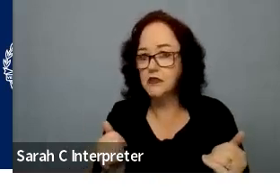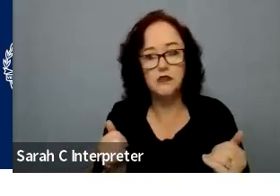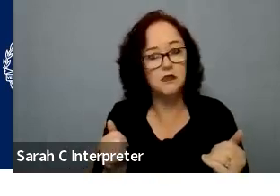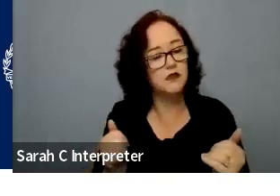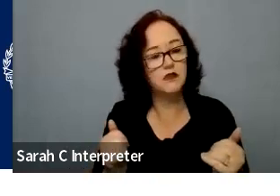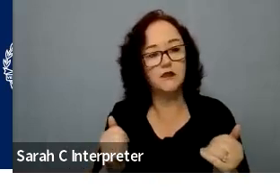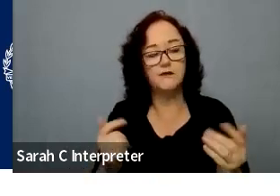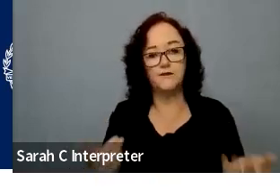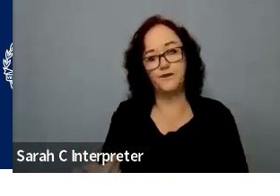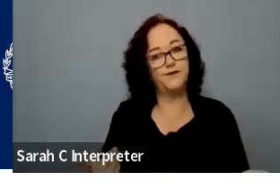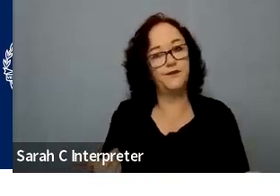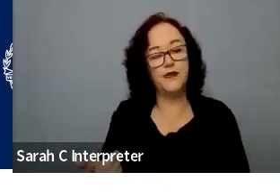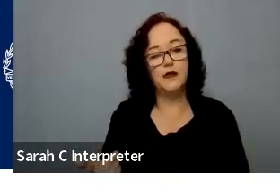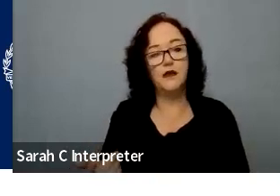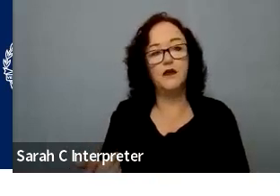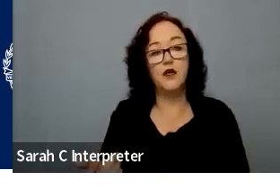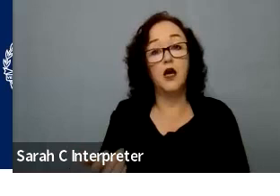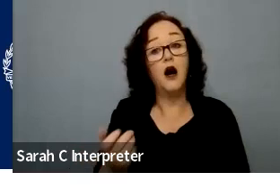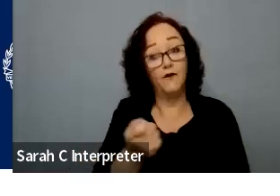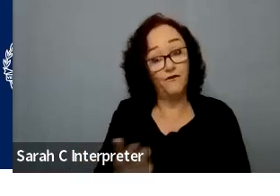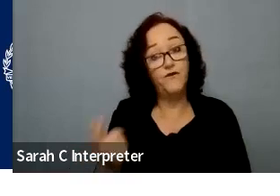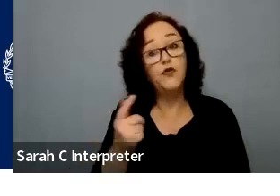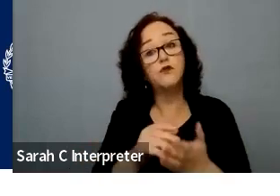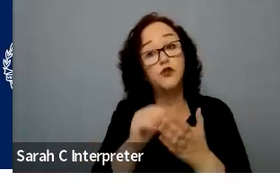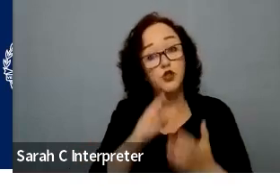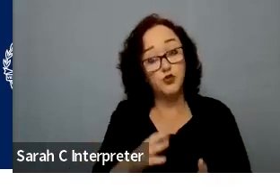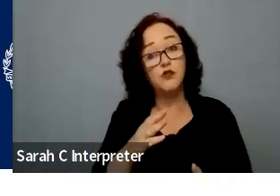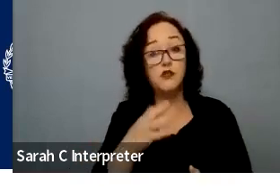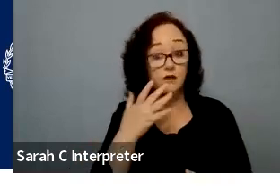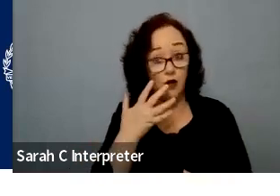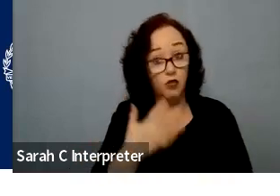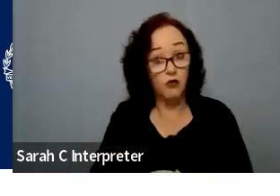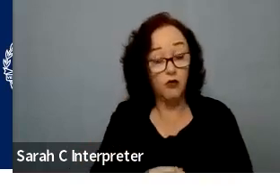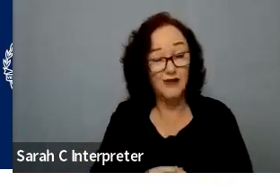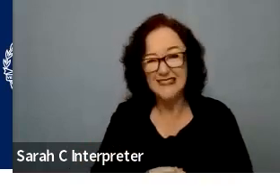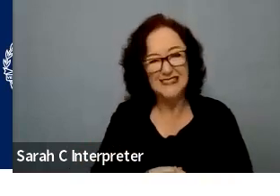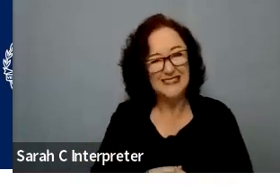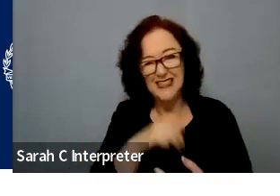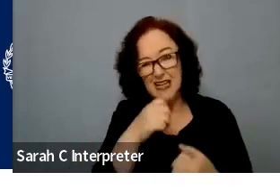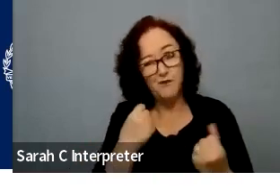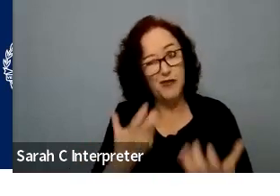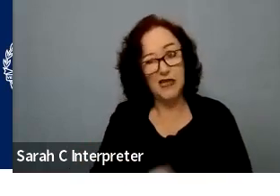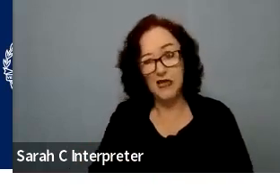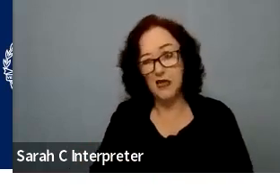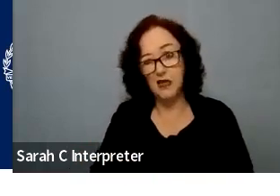have a few students of color but not very many, but then Villanova is not known for, you know,